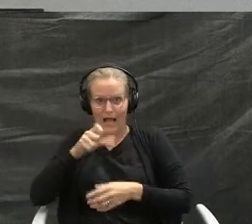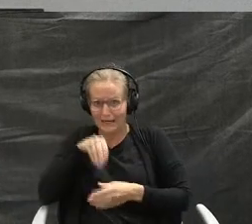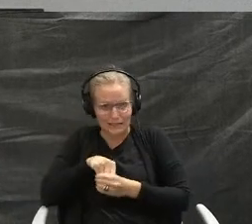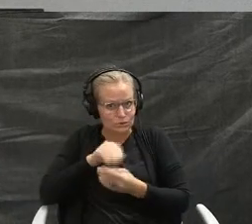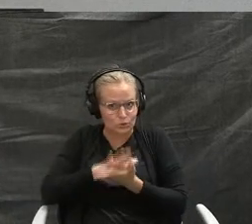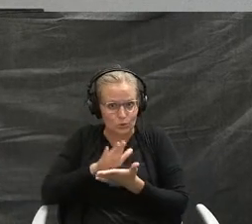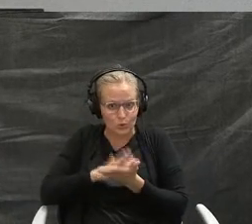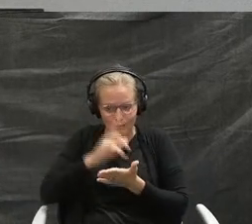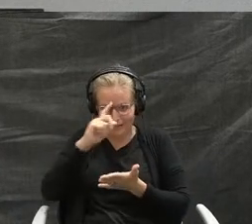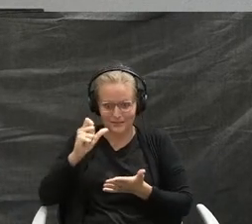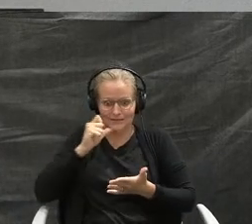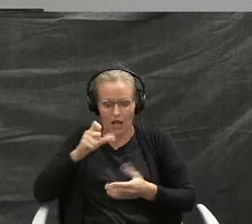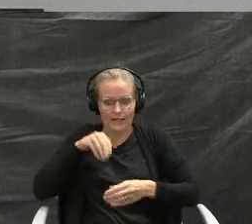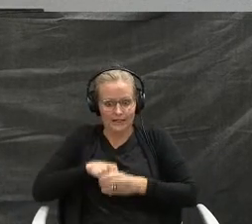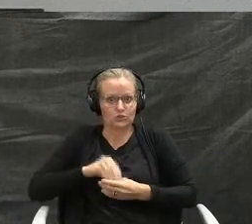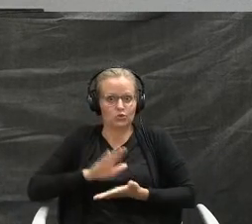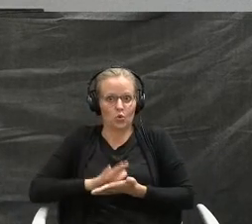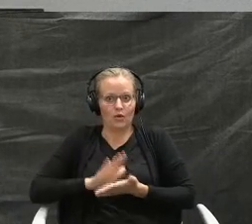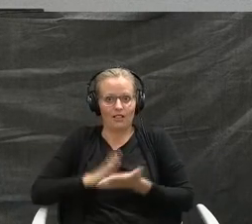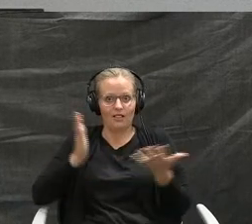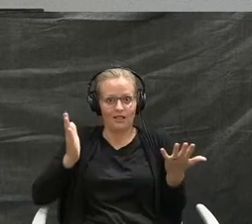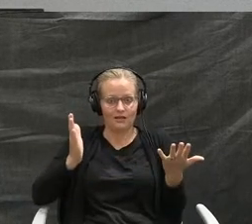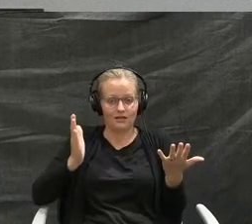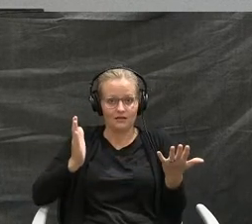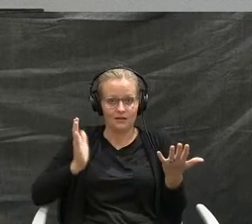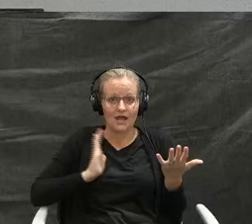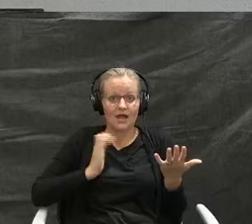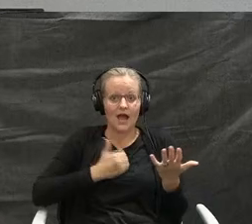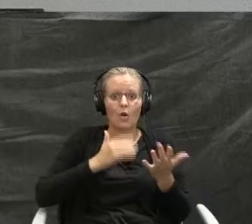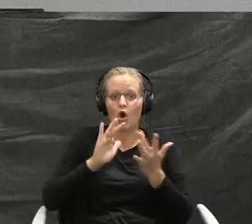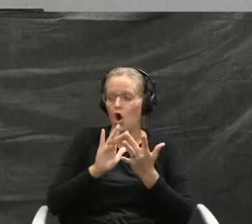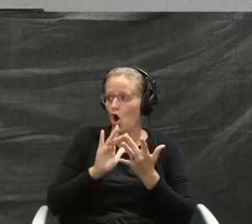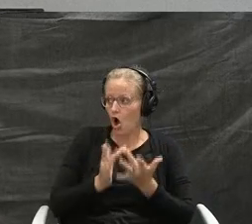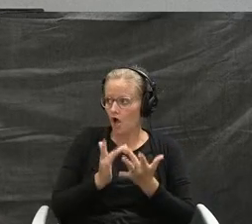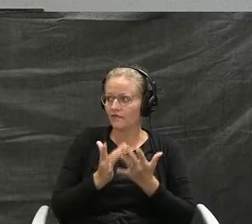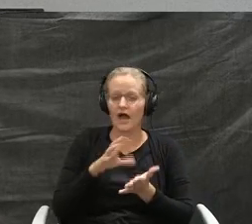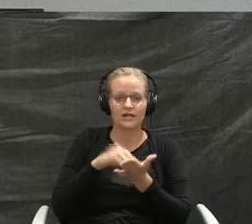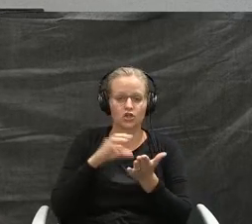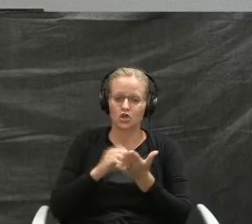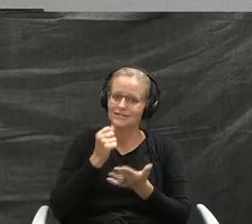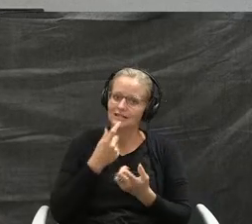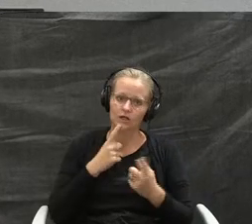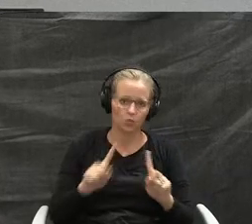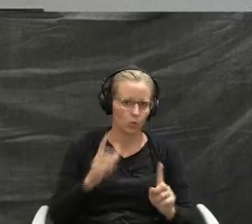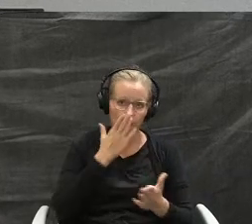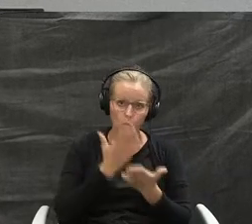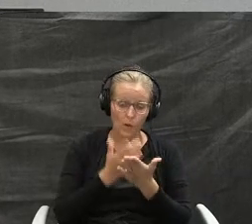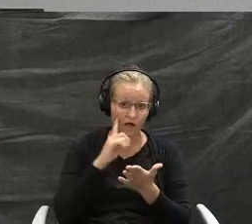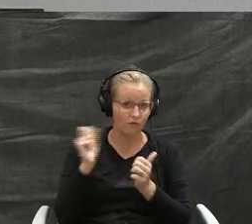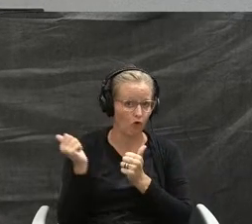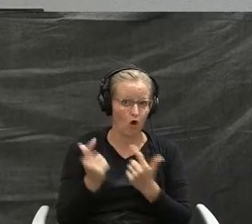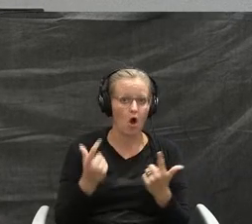so well for others. We've heard those stories, but we also know that the environment was detrimental to students well